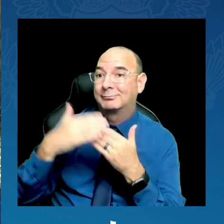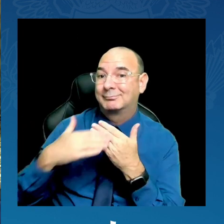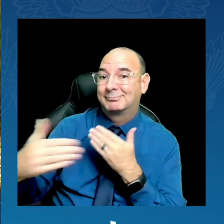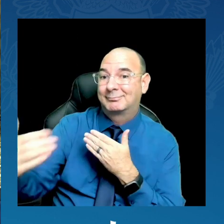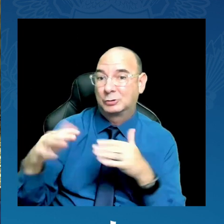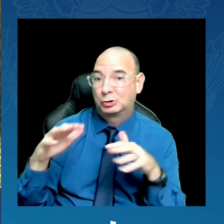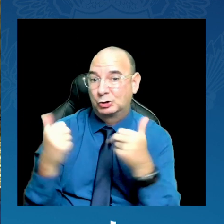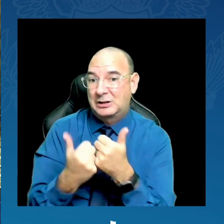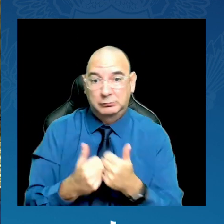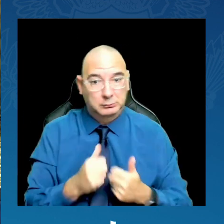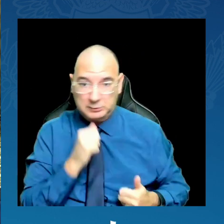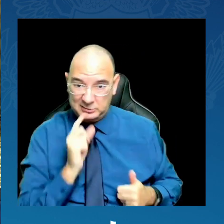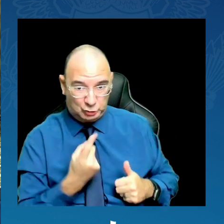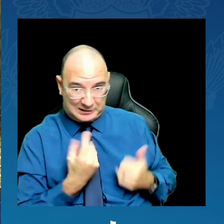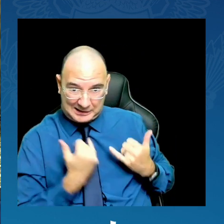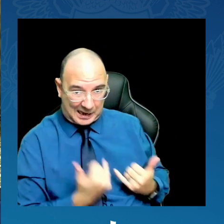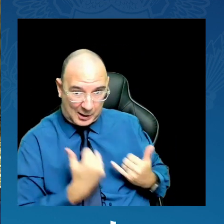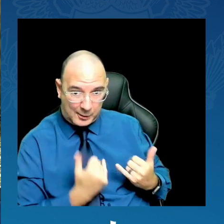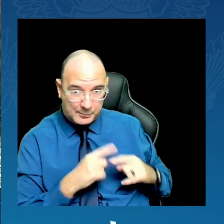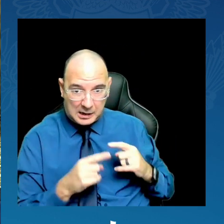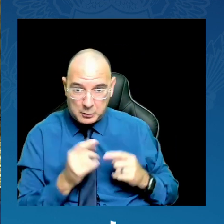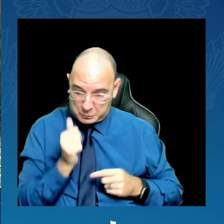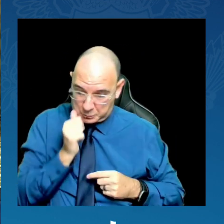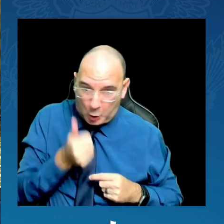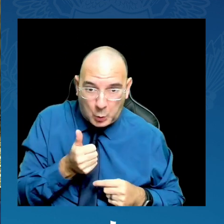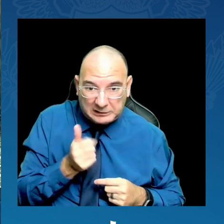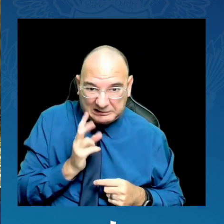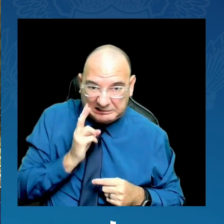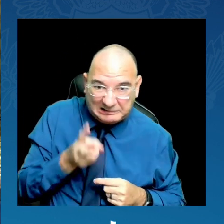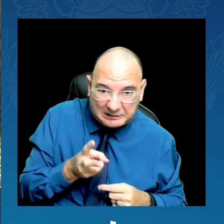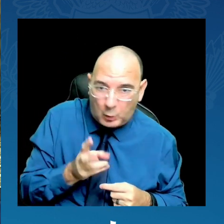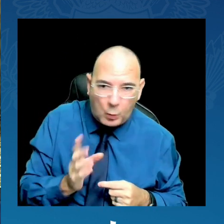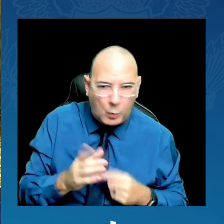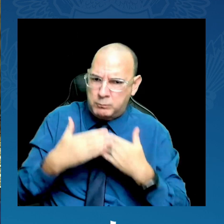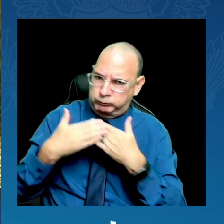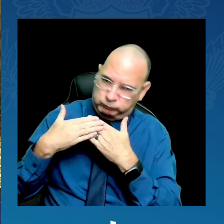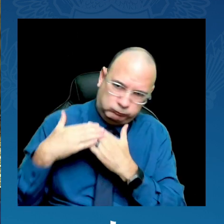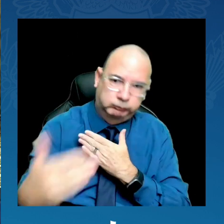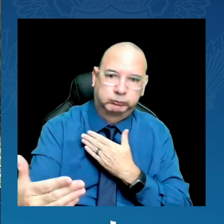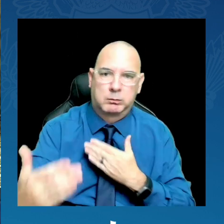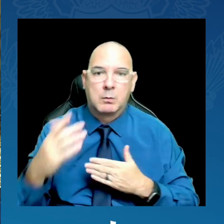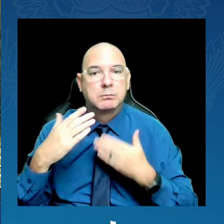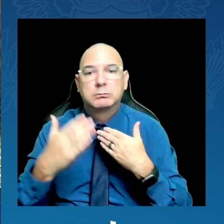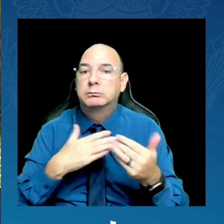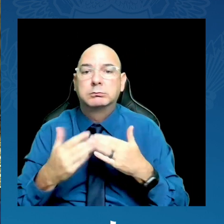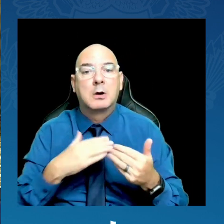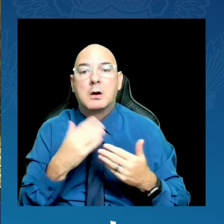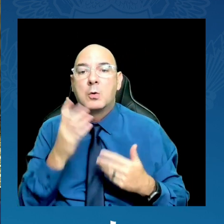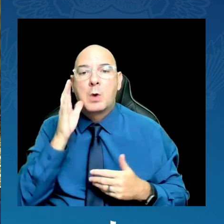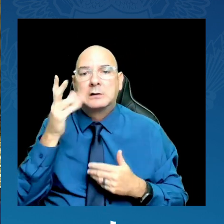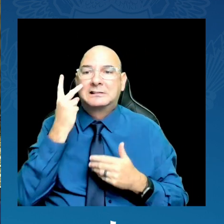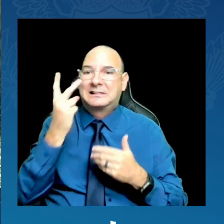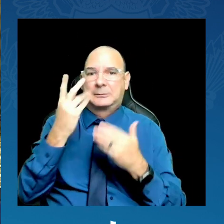There's a place for everyone in space. The Vice President: Yes, that's right. Thank you so very much.